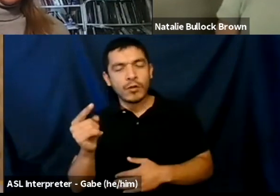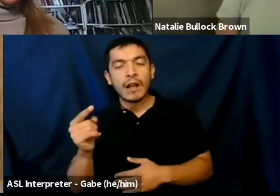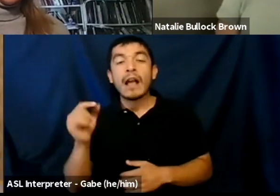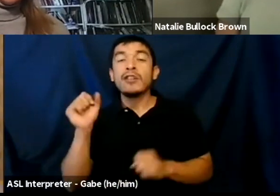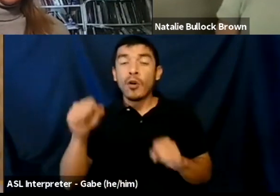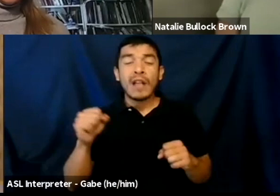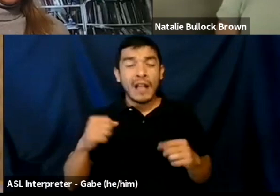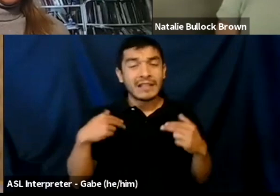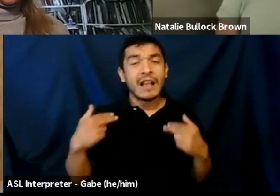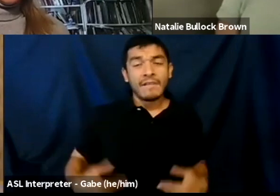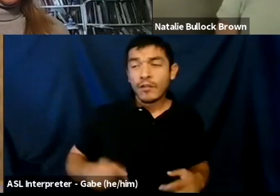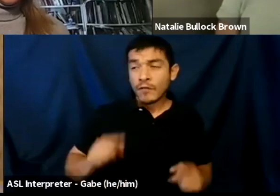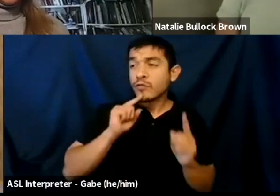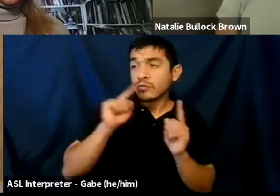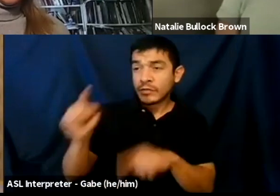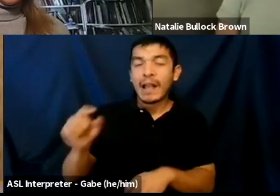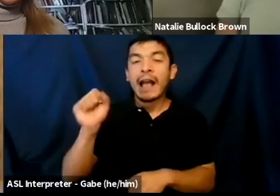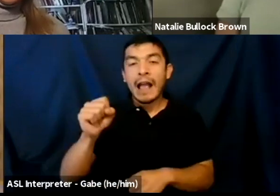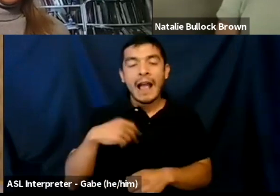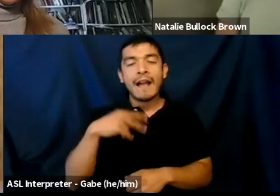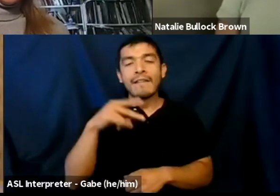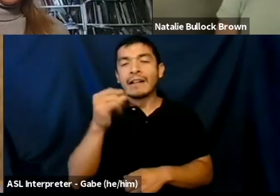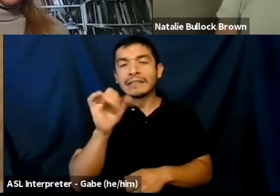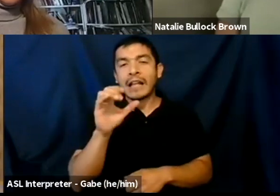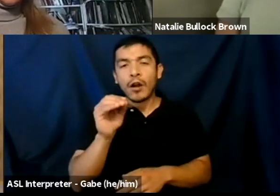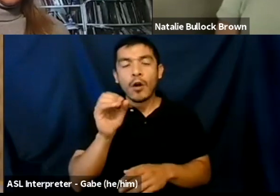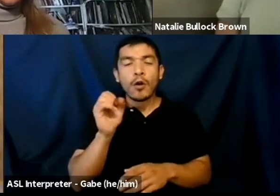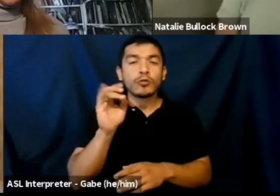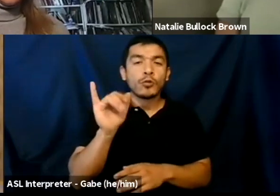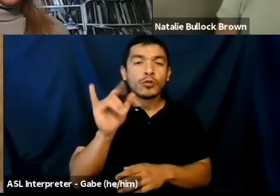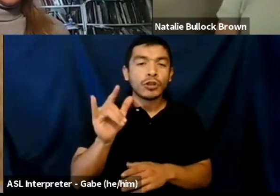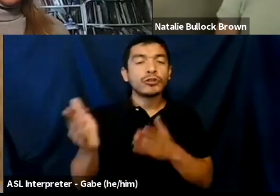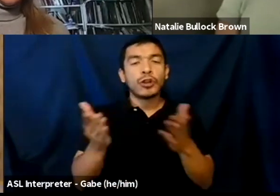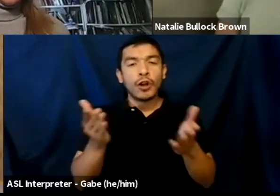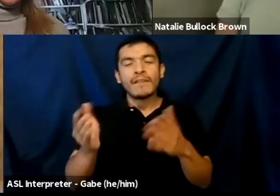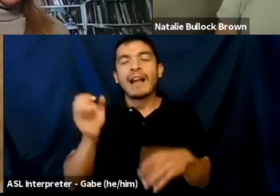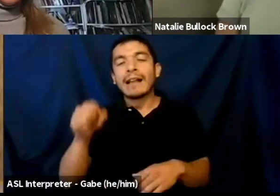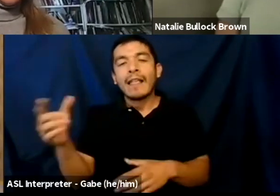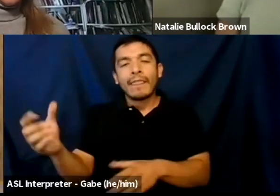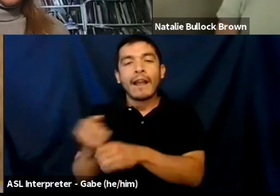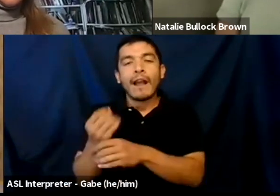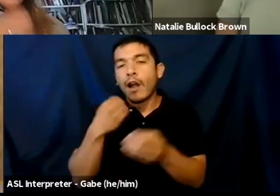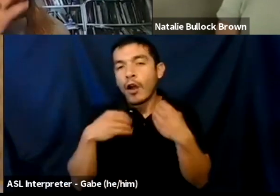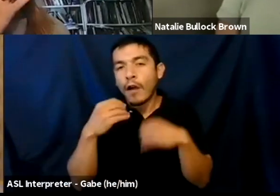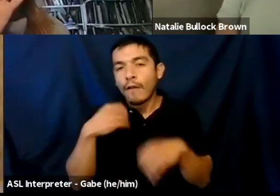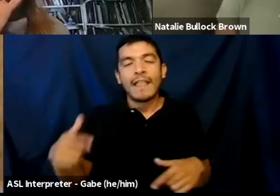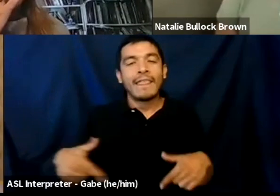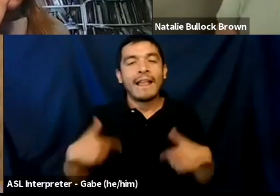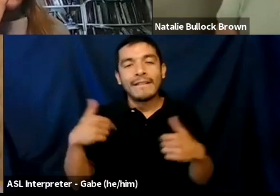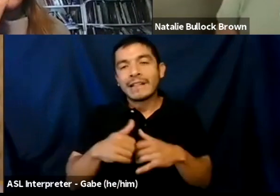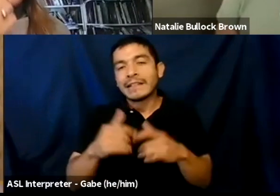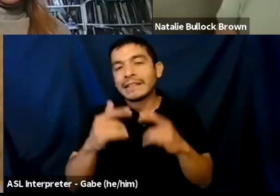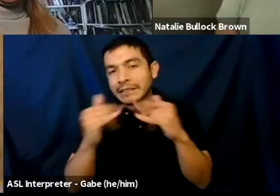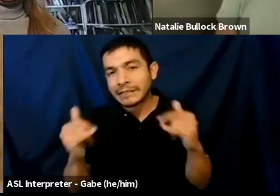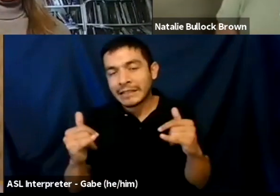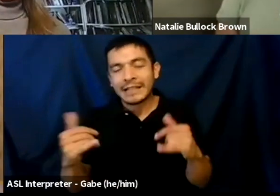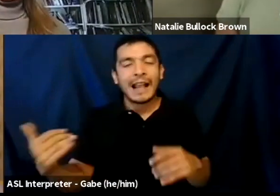Yes, there were psychosocial services. Yes, there was food, they were living in tents. These are difficult camps to live in,